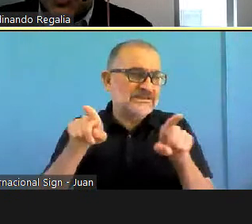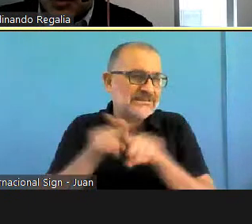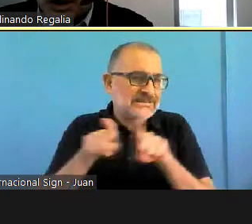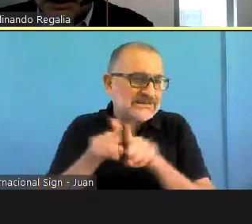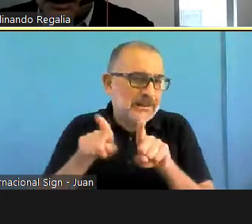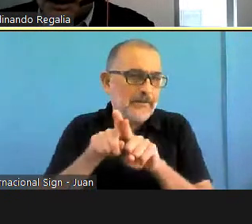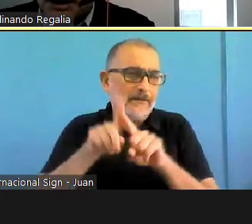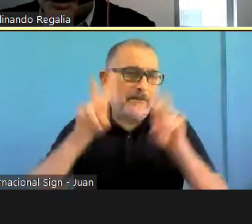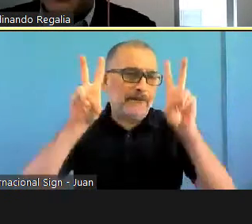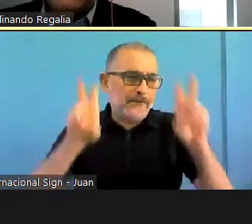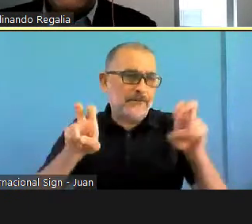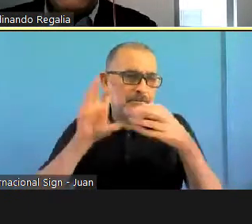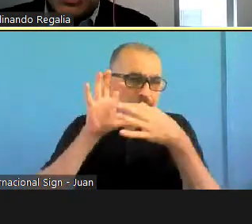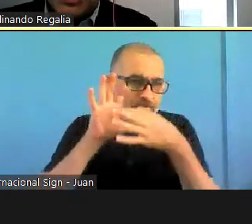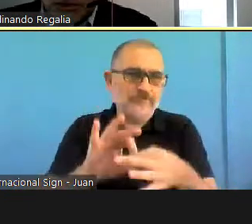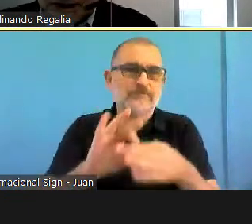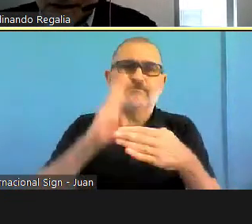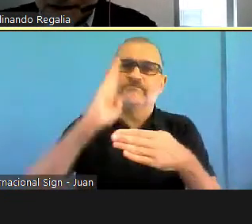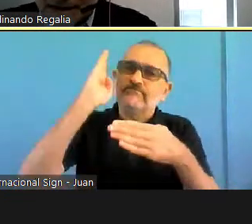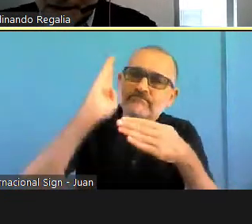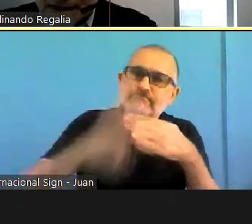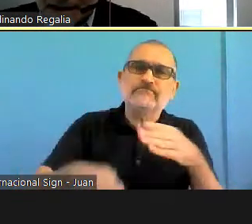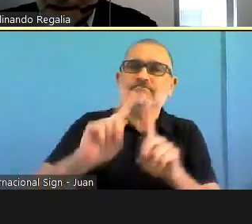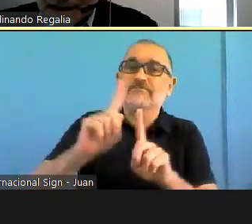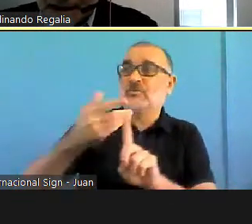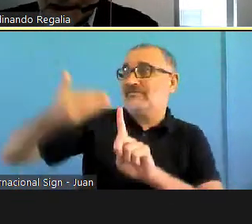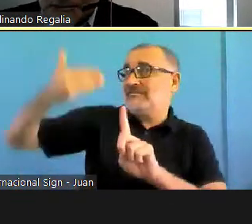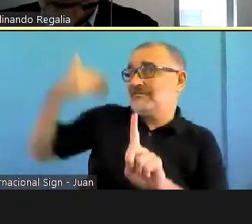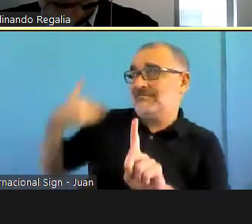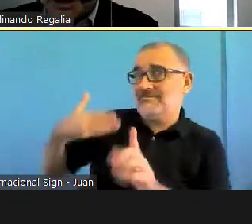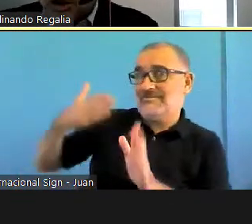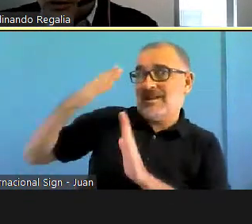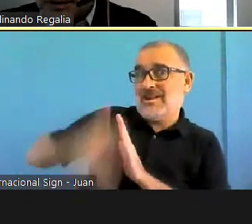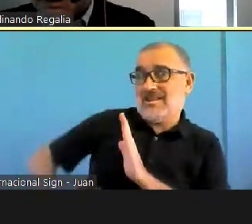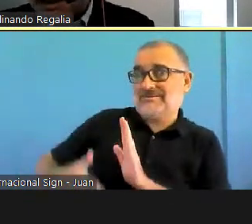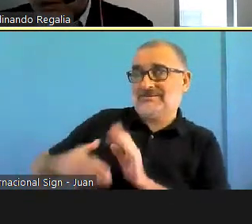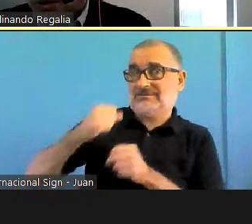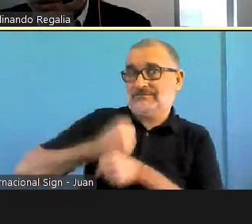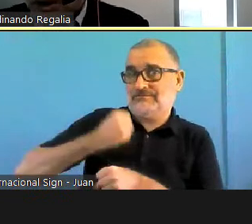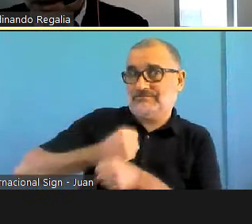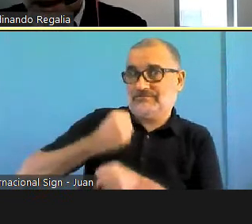improve quality, reduce inequities. But they are not the same when we look at them